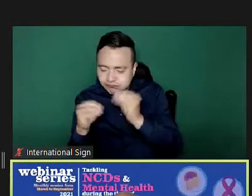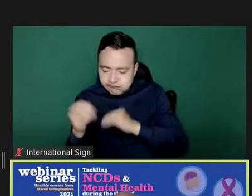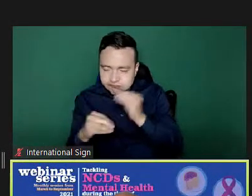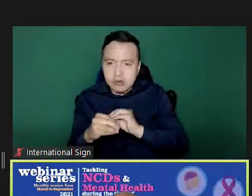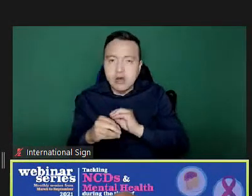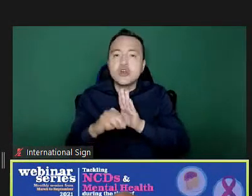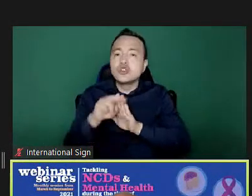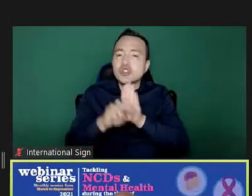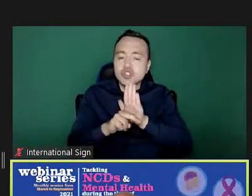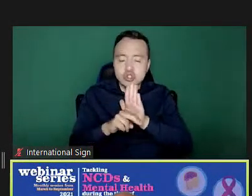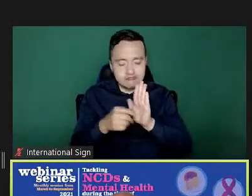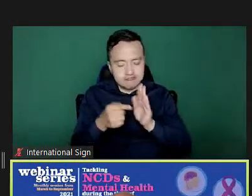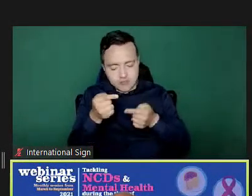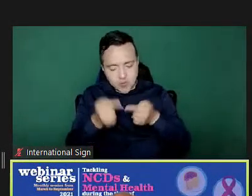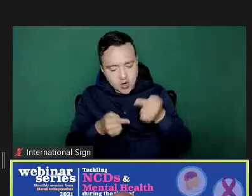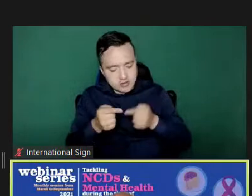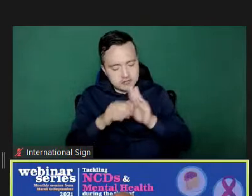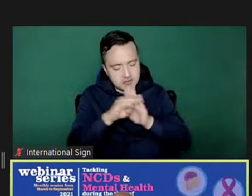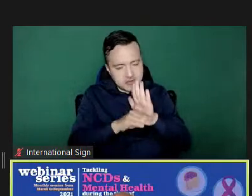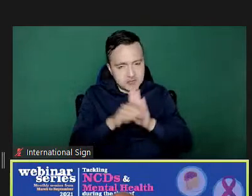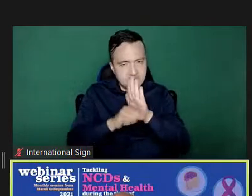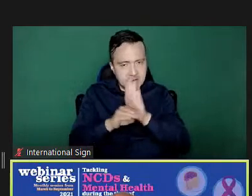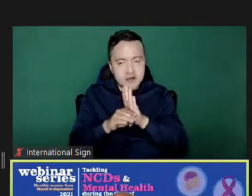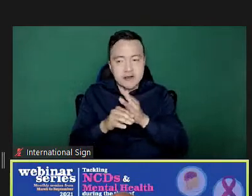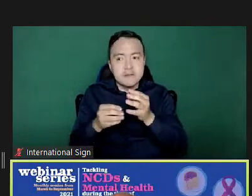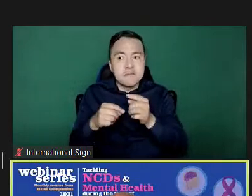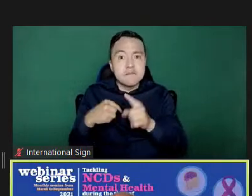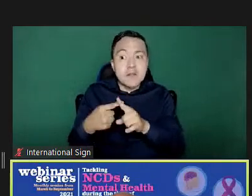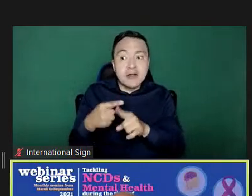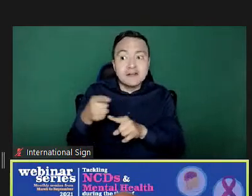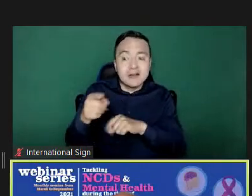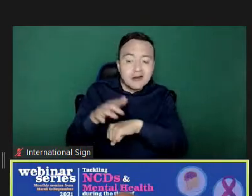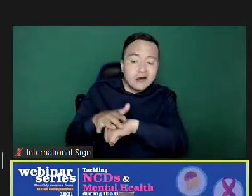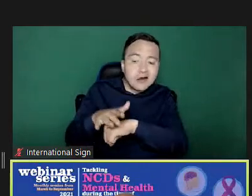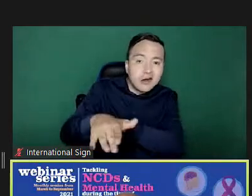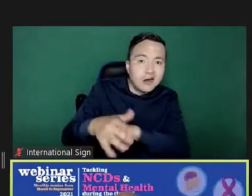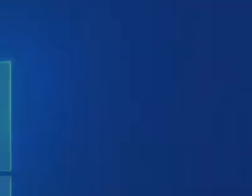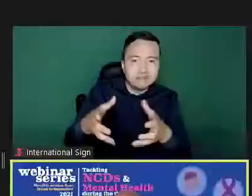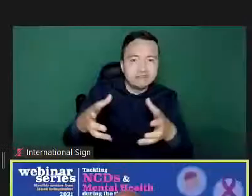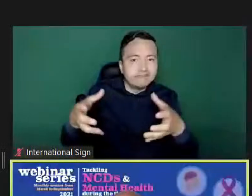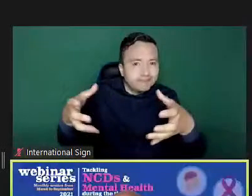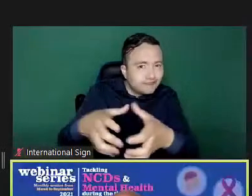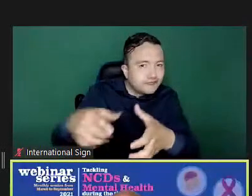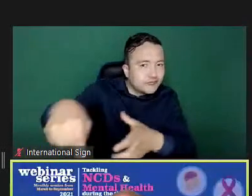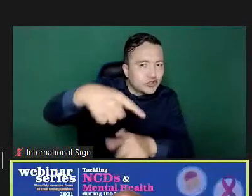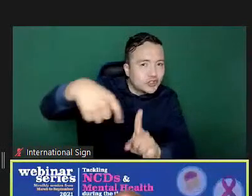of health, which must include intersectoral interventions and NCD plans.